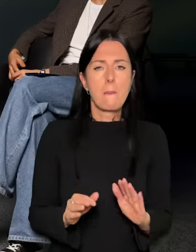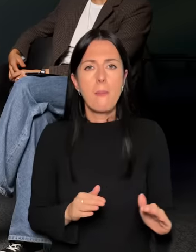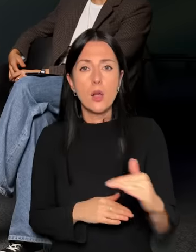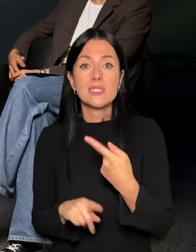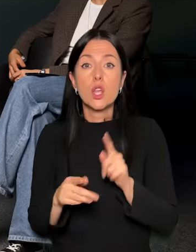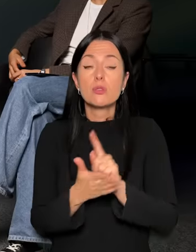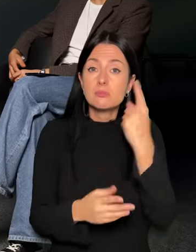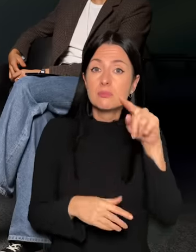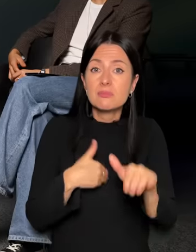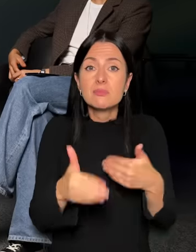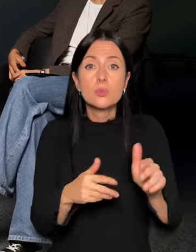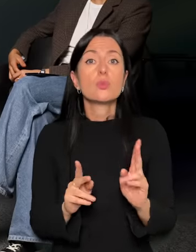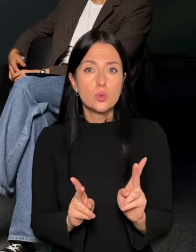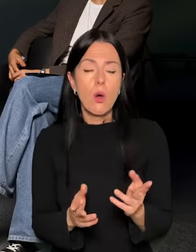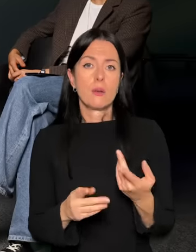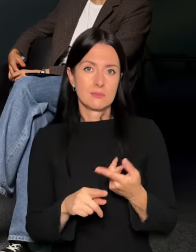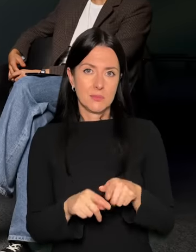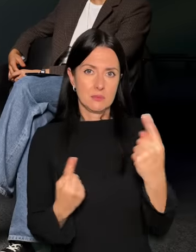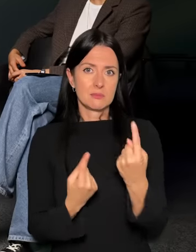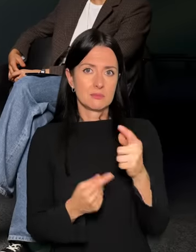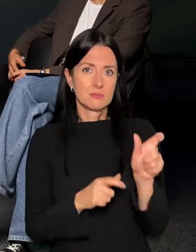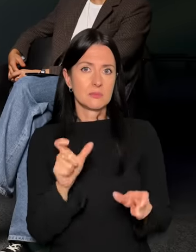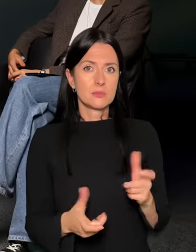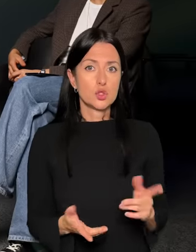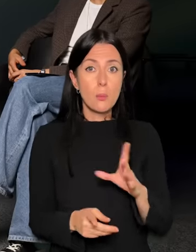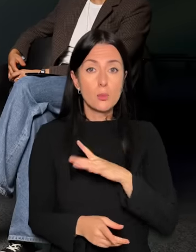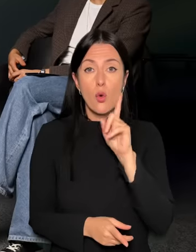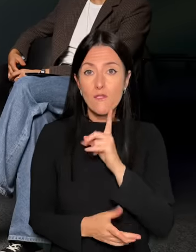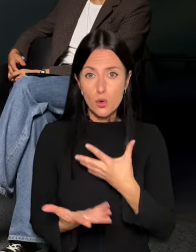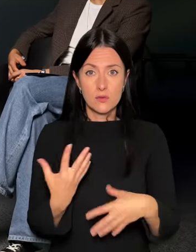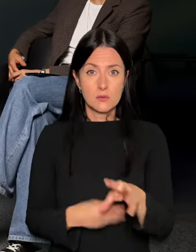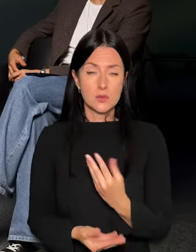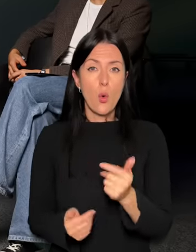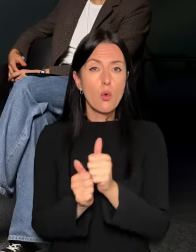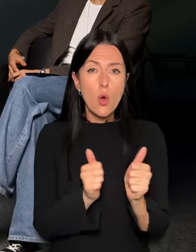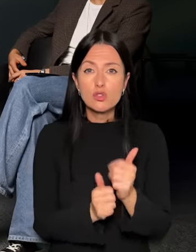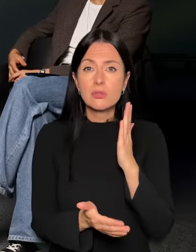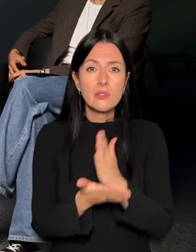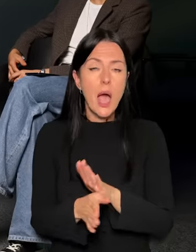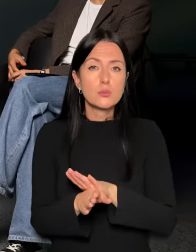Civilians should initiate these changes for the comfort of all. Everyone has,